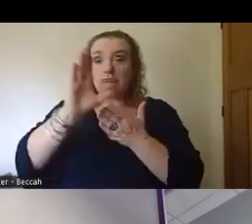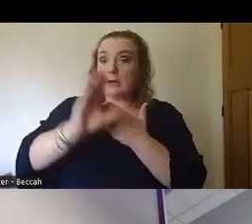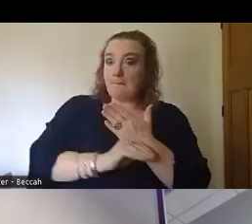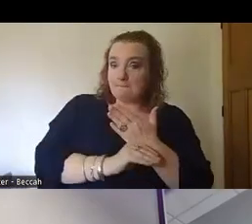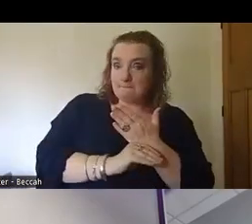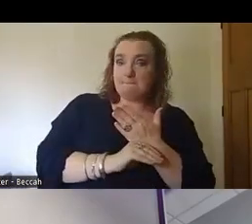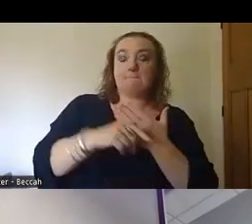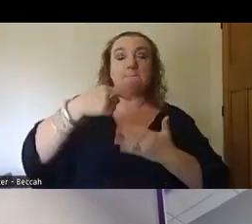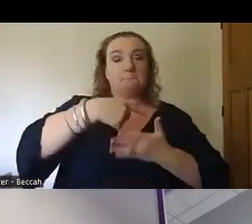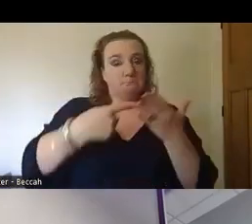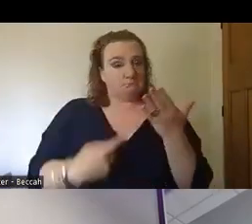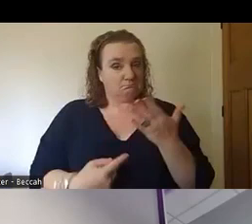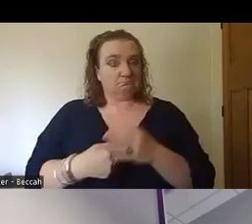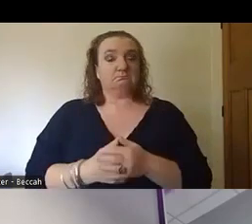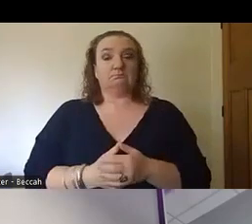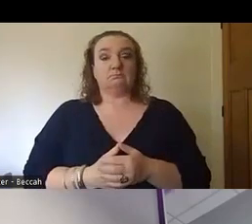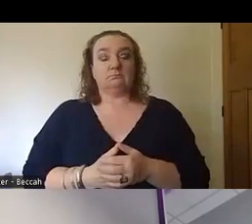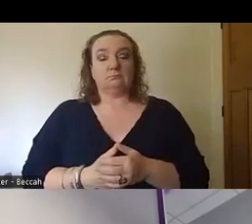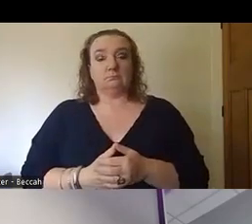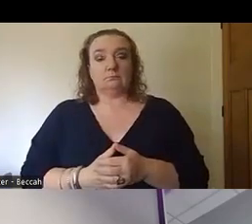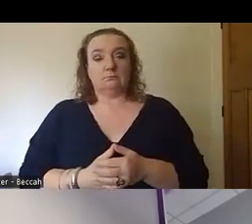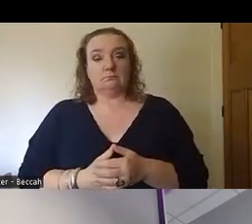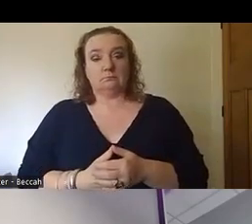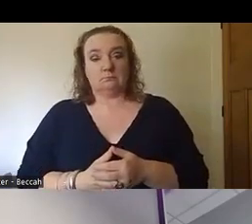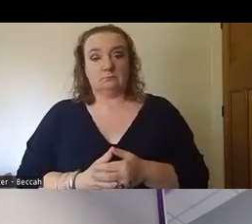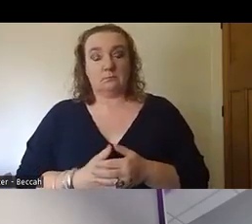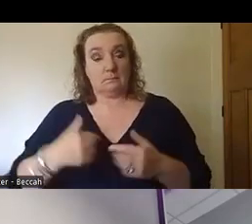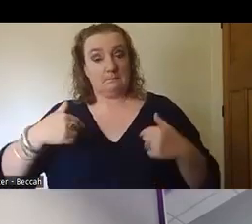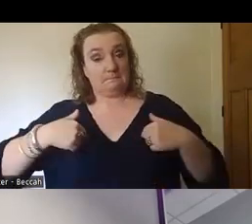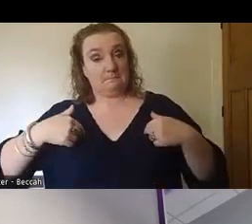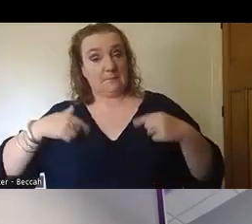And for me, what I'm aiming to share